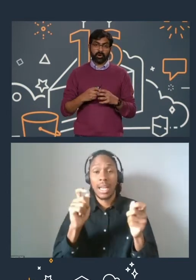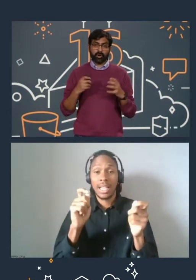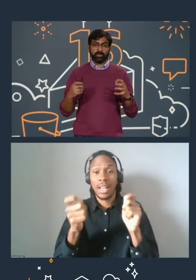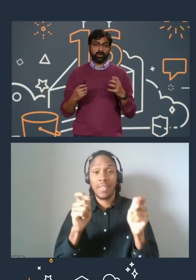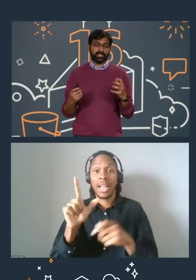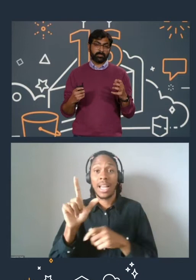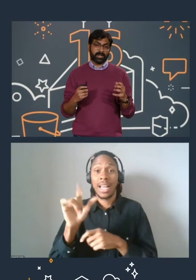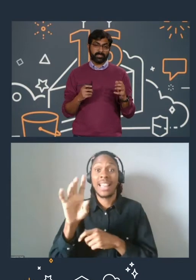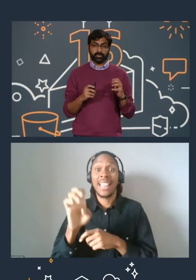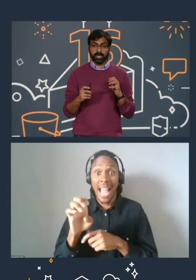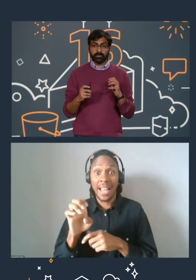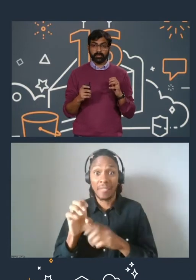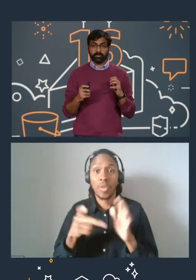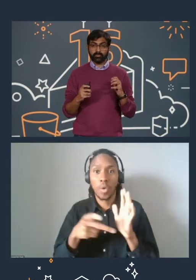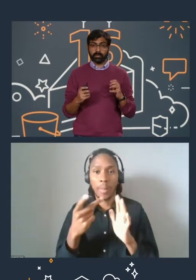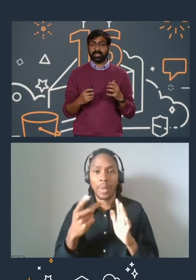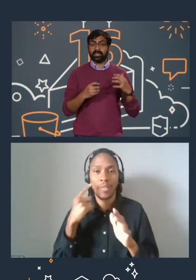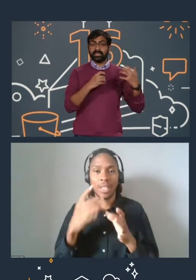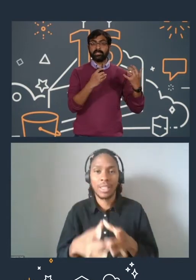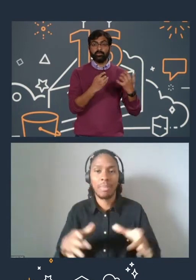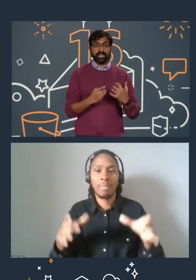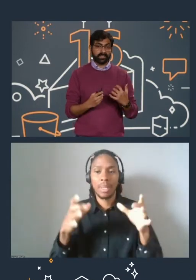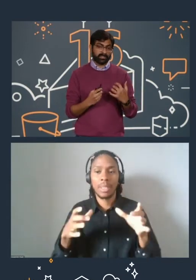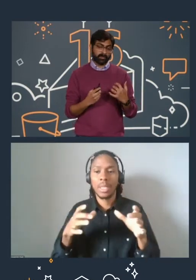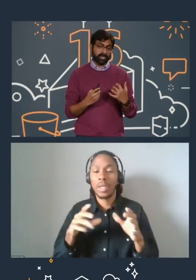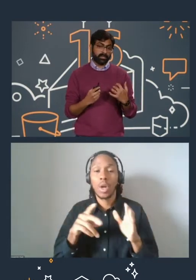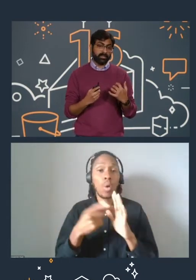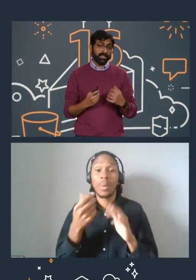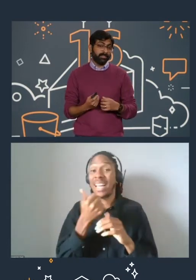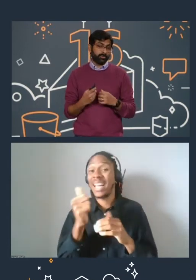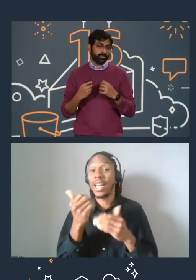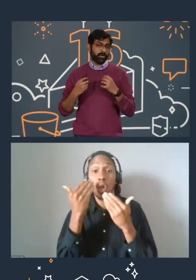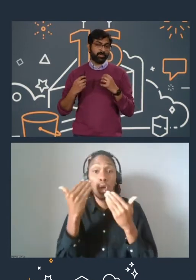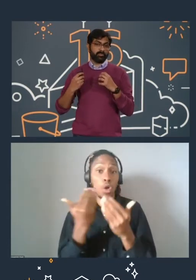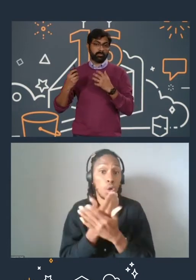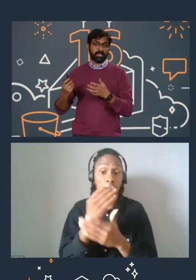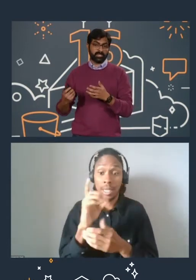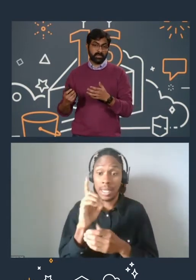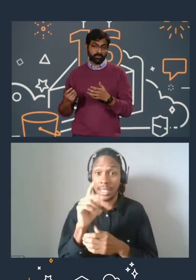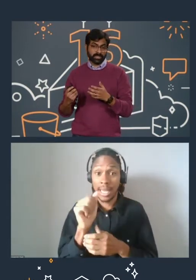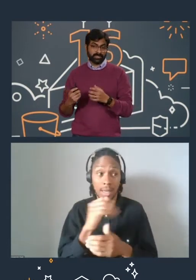on these buckets to be able to replicate any new data that's coming in. They turn on replication metrics